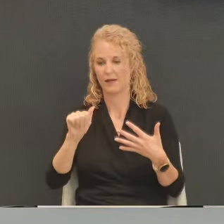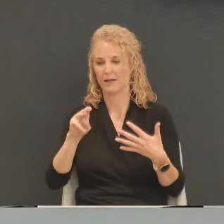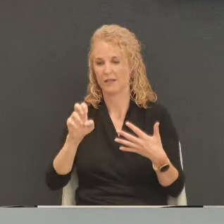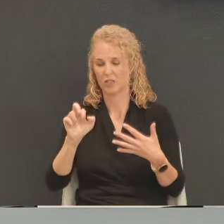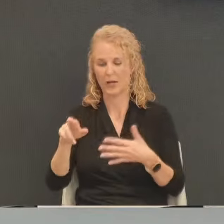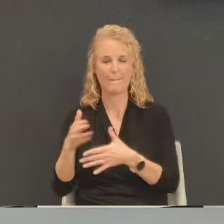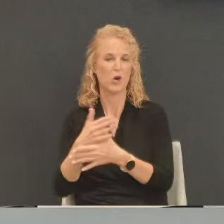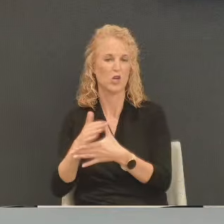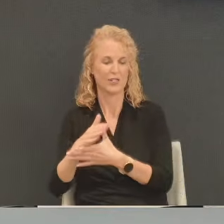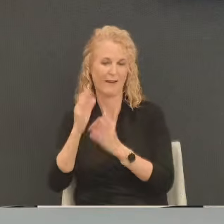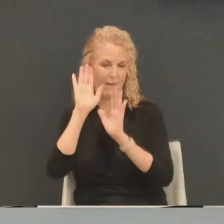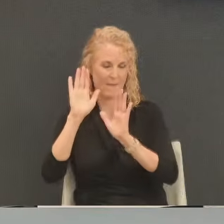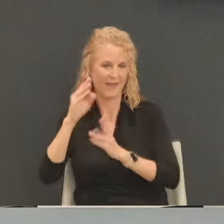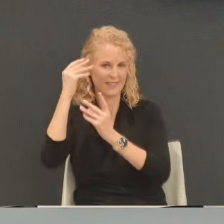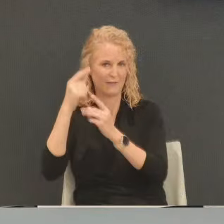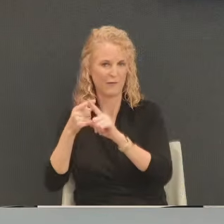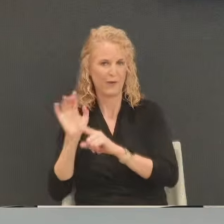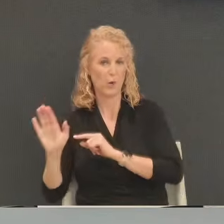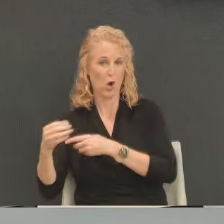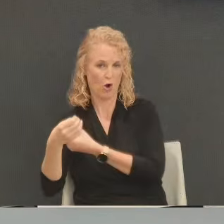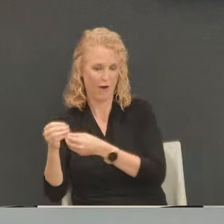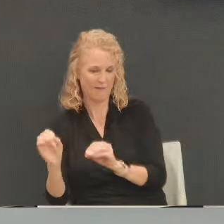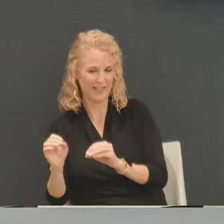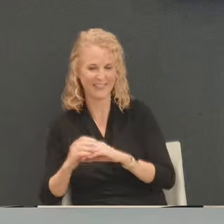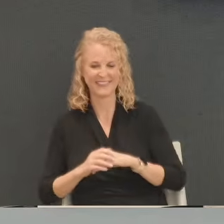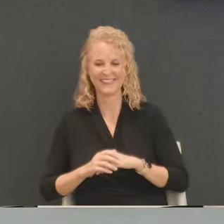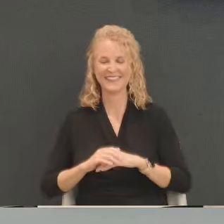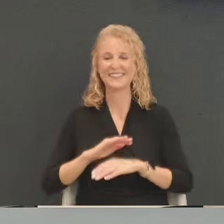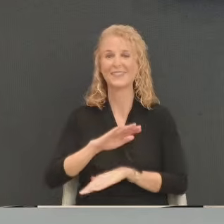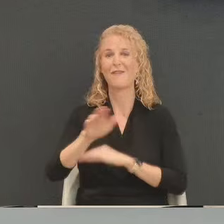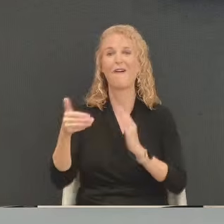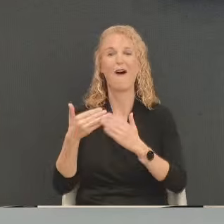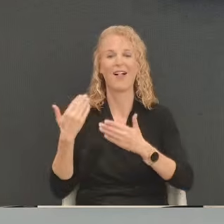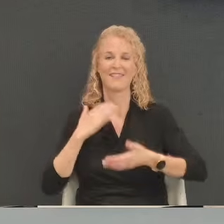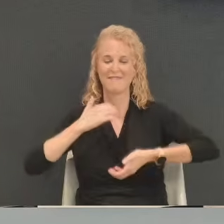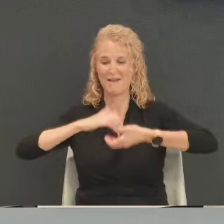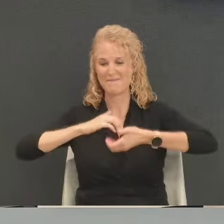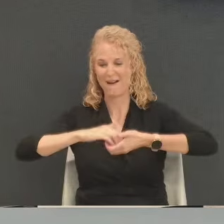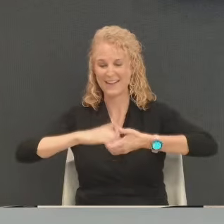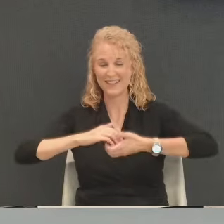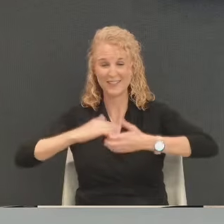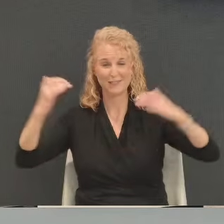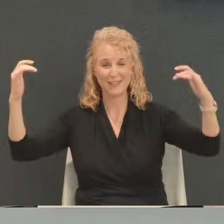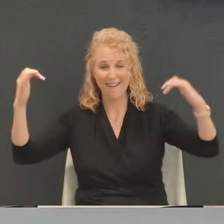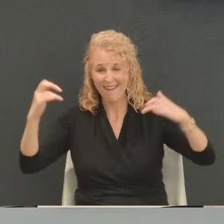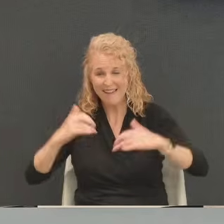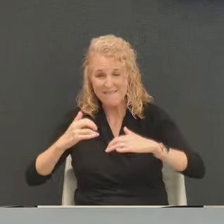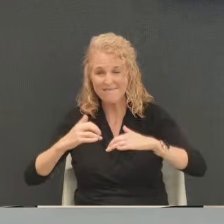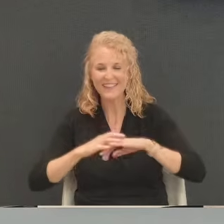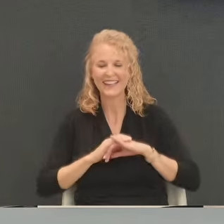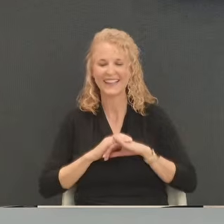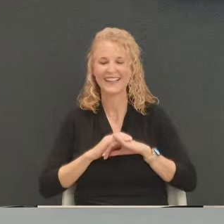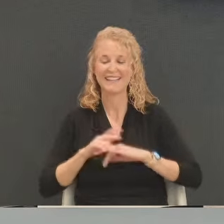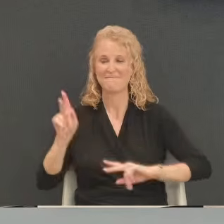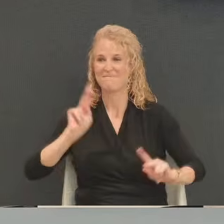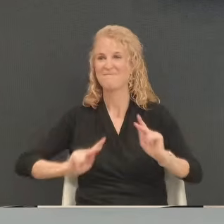And I want to thank everybody that hosted all of our partners that attended and people who were